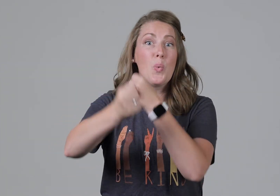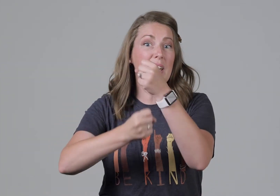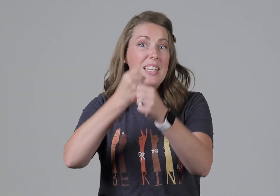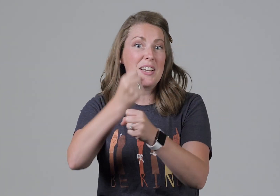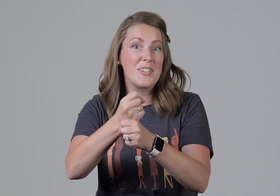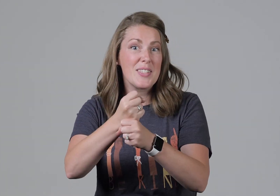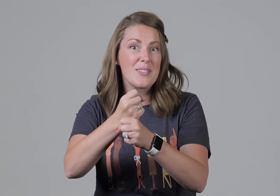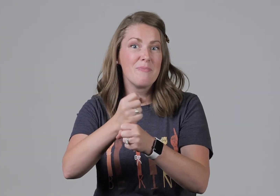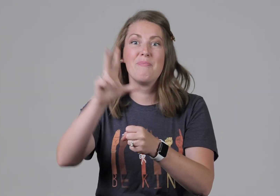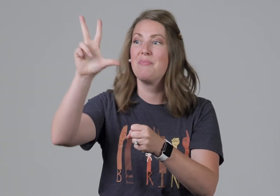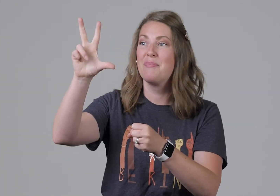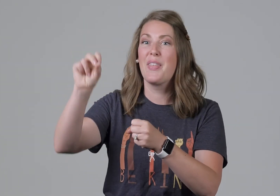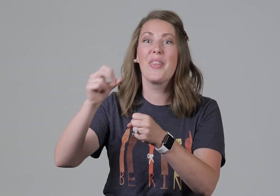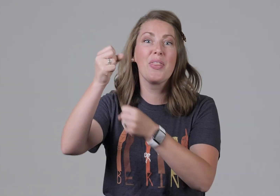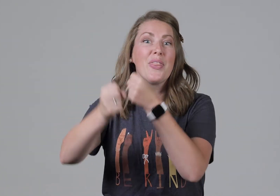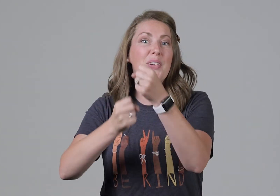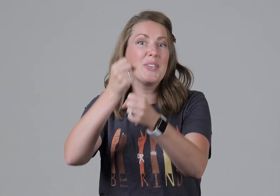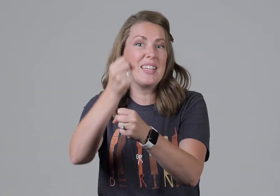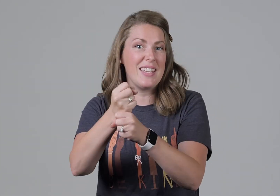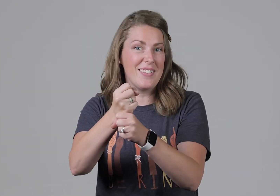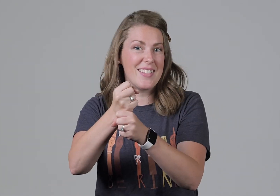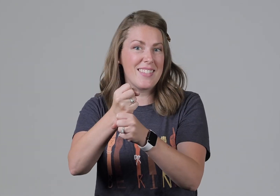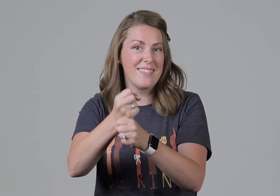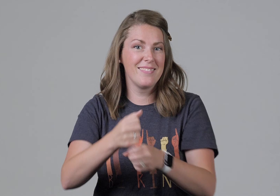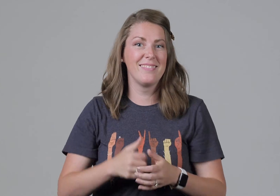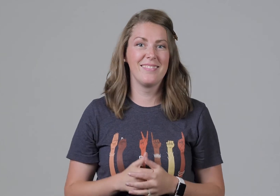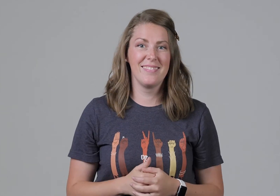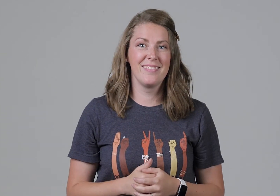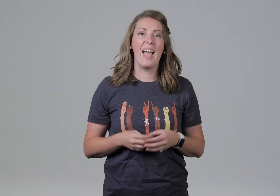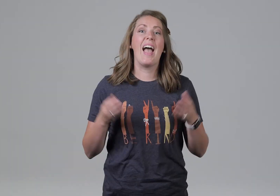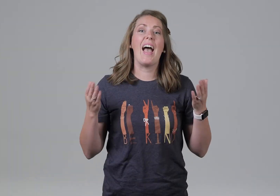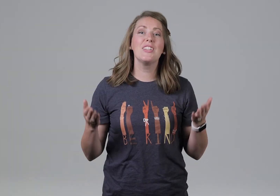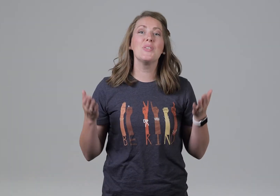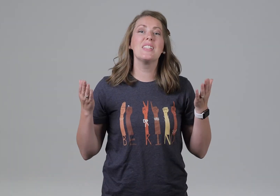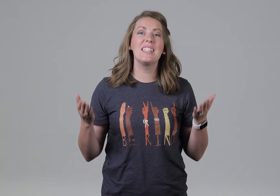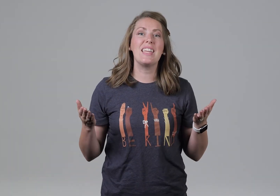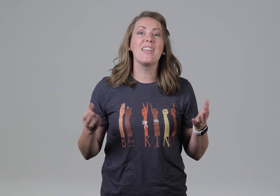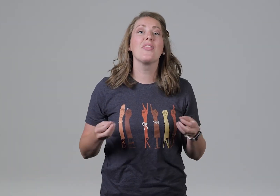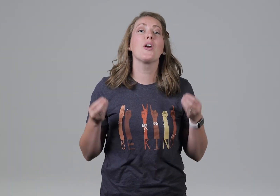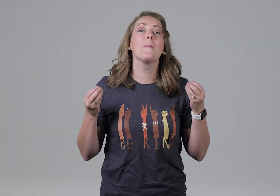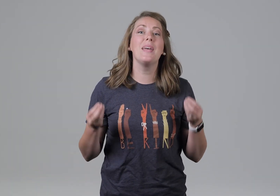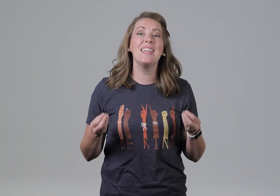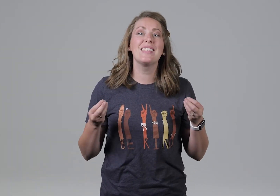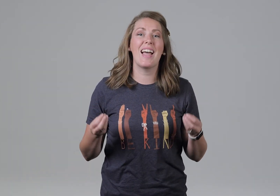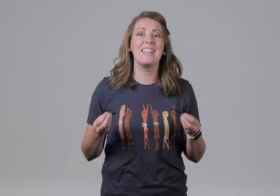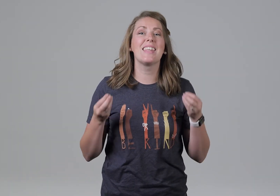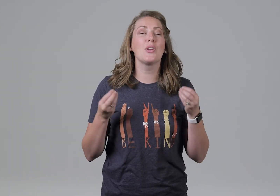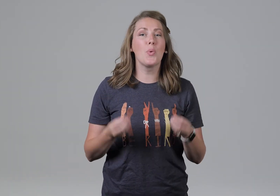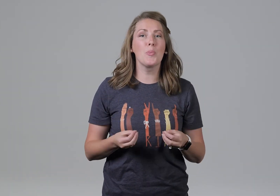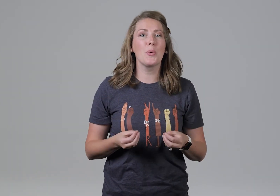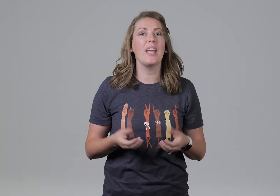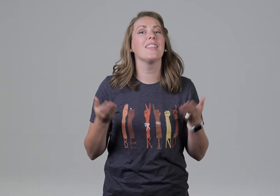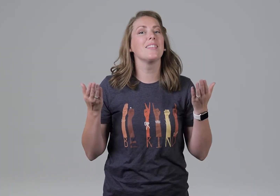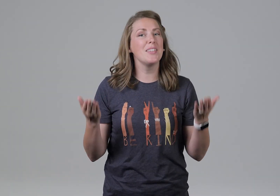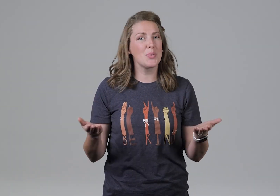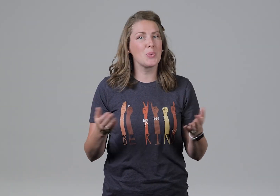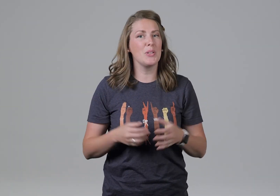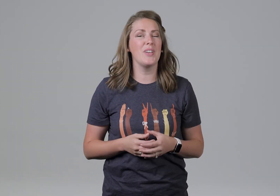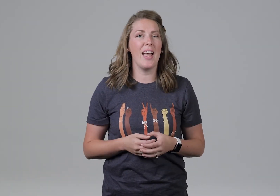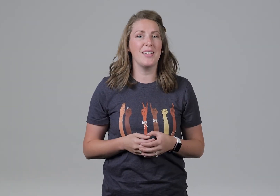20 years, 30 years. As you can see there are many signs that incorporate this "rule of 9."